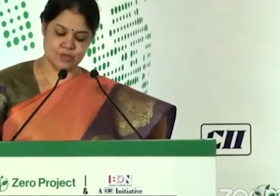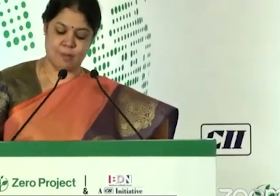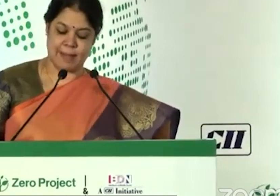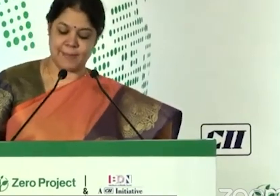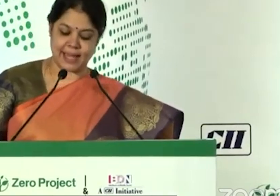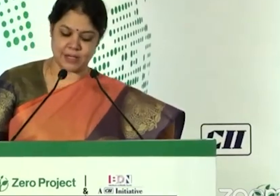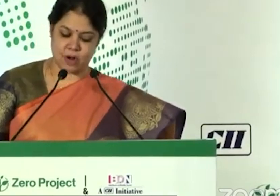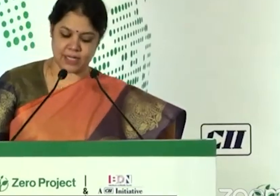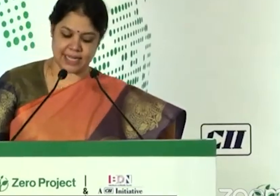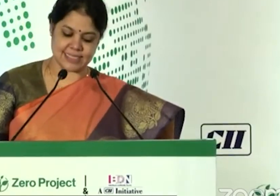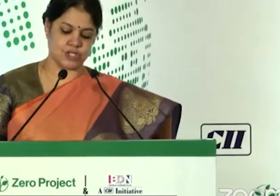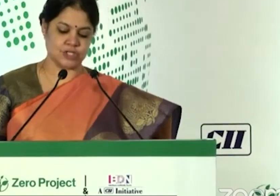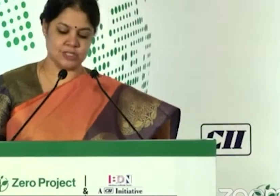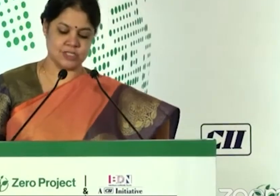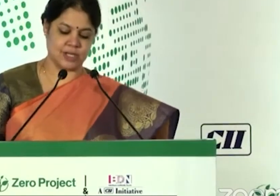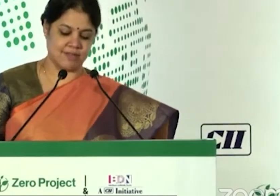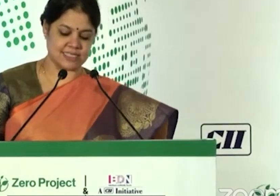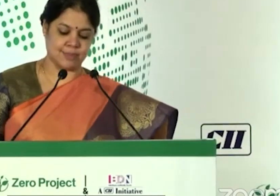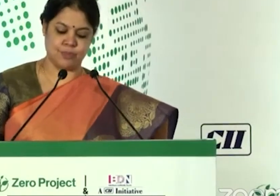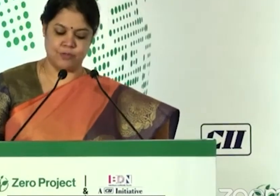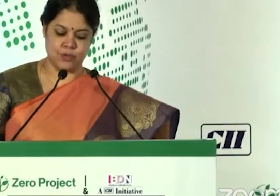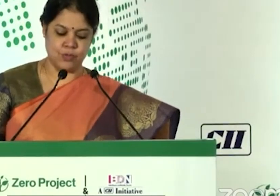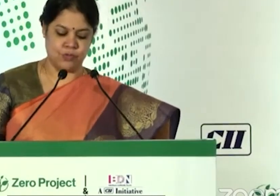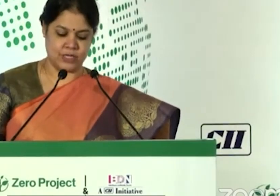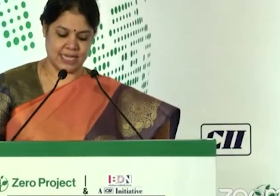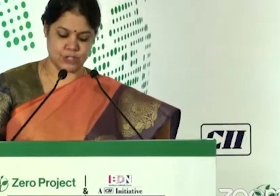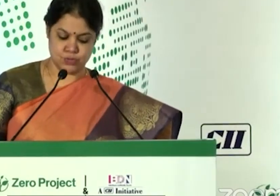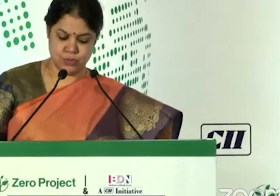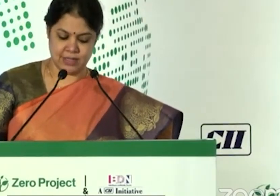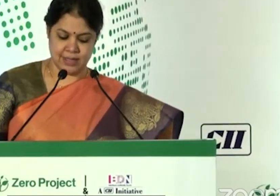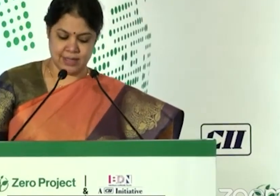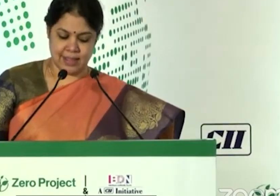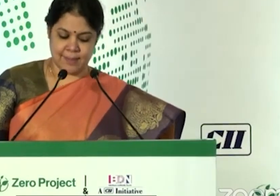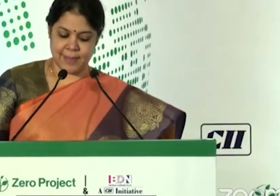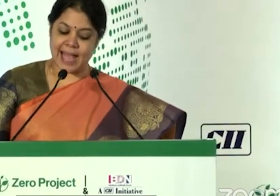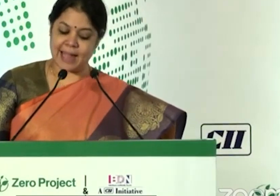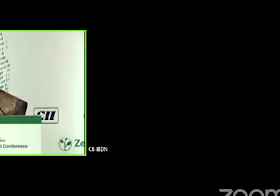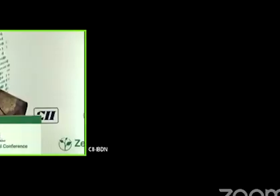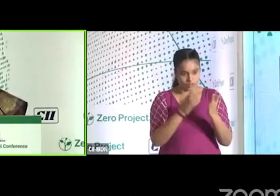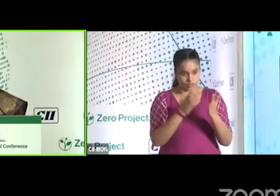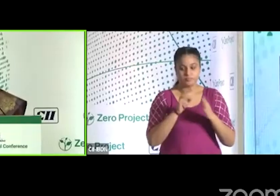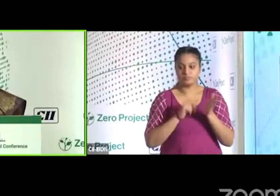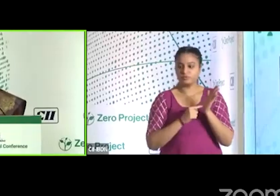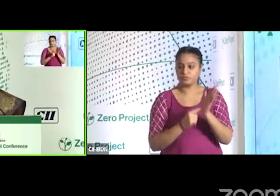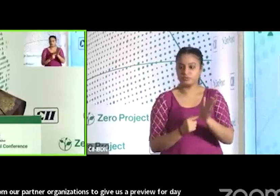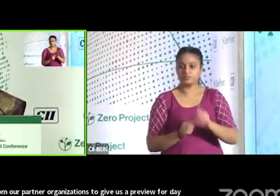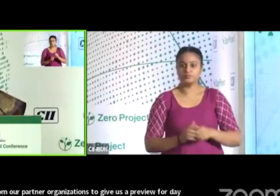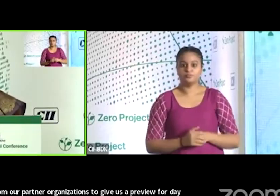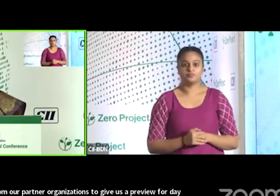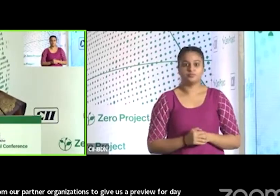from our partner organizations to give us a preview for day two. May I please invite Mr. Michael Fembek?